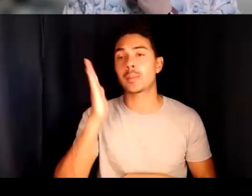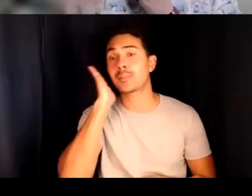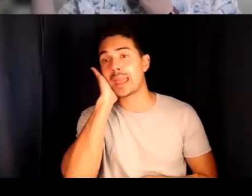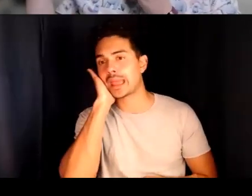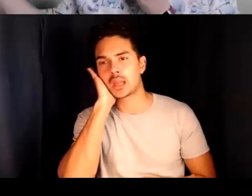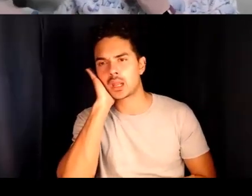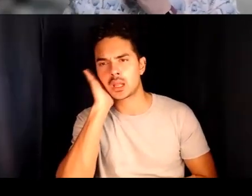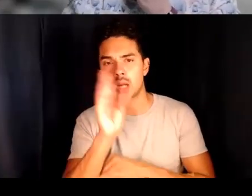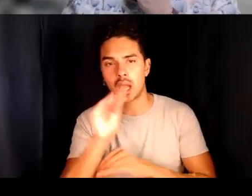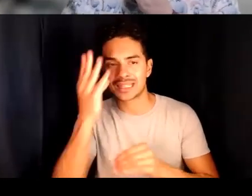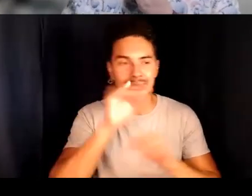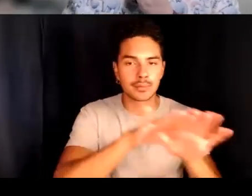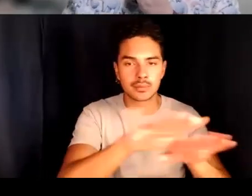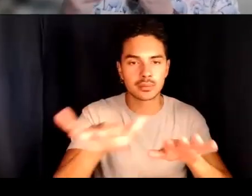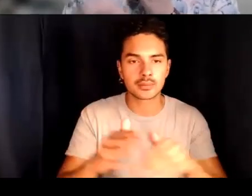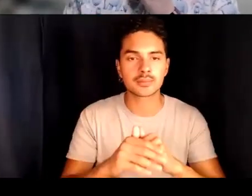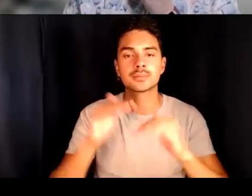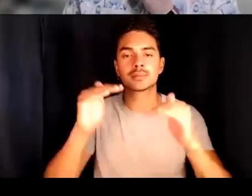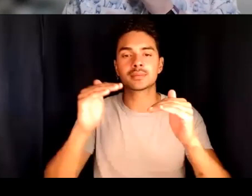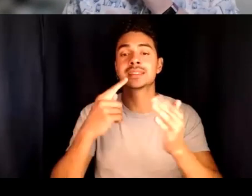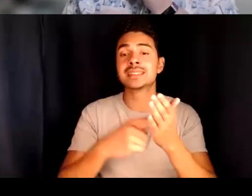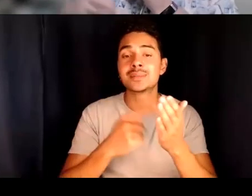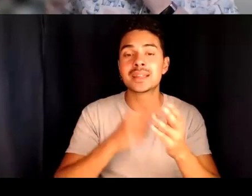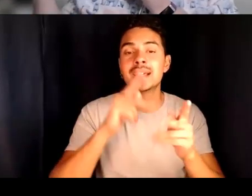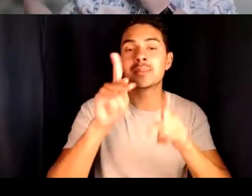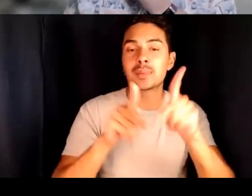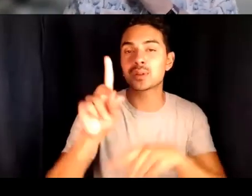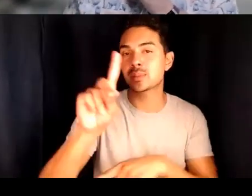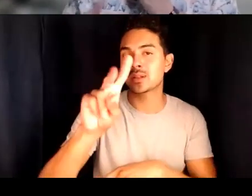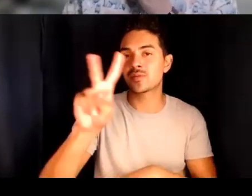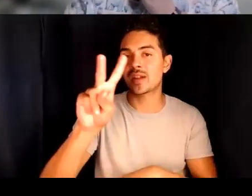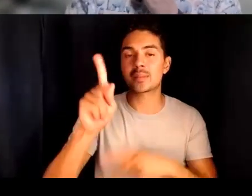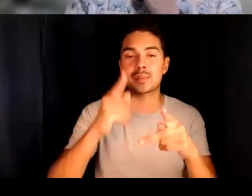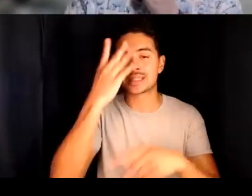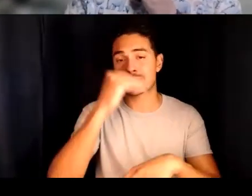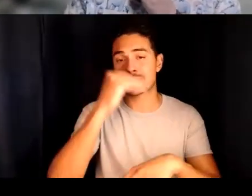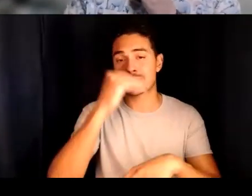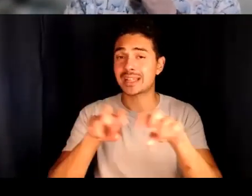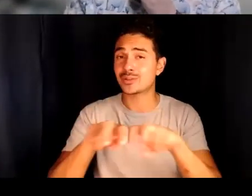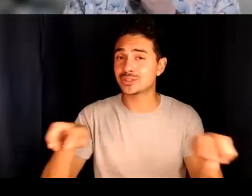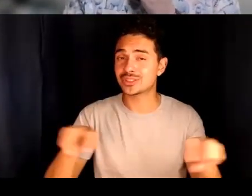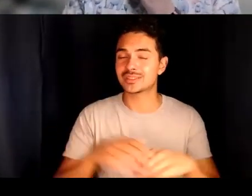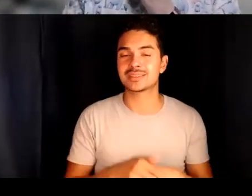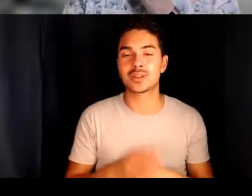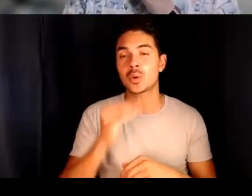folks will fall asleep on couches, people may fall asleep in the waiting room